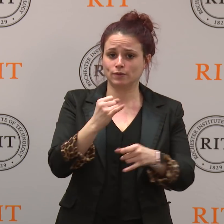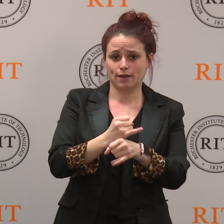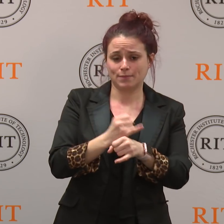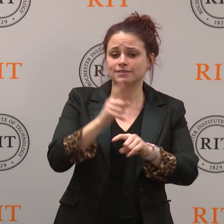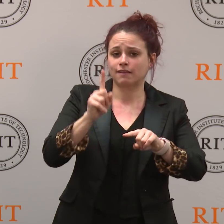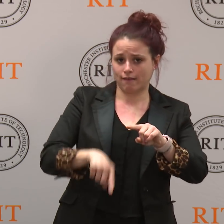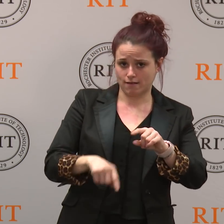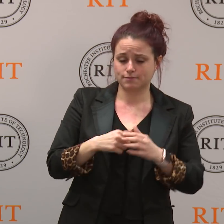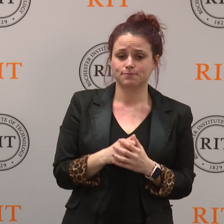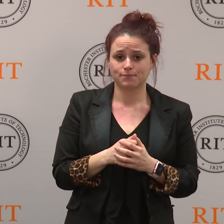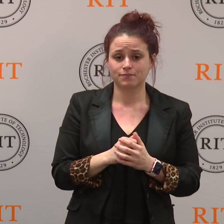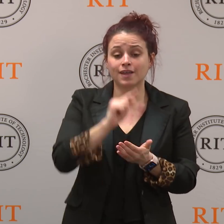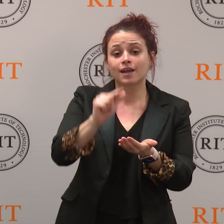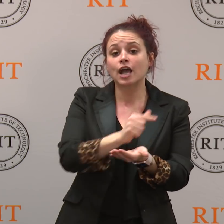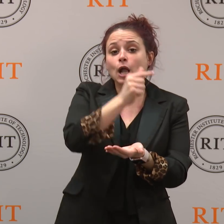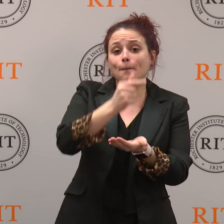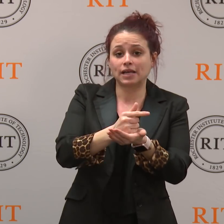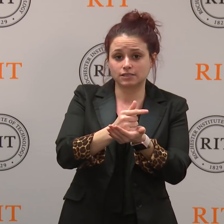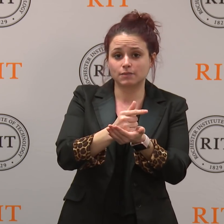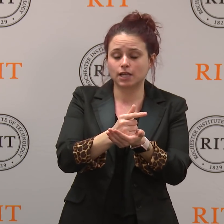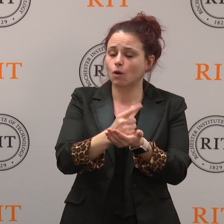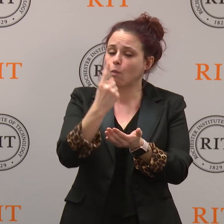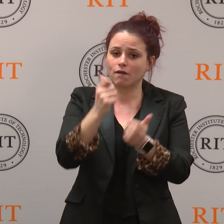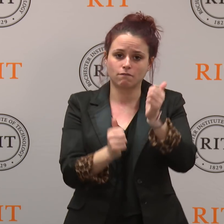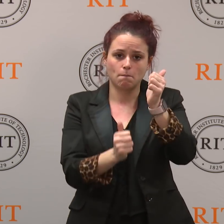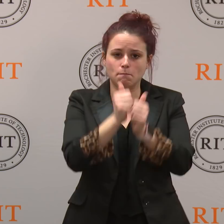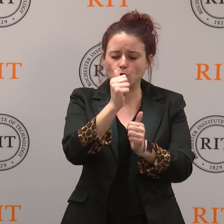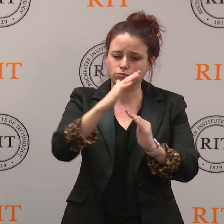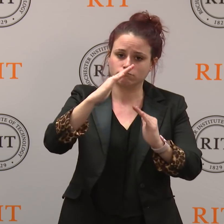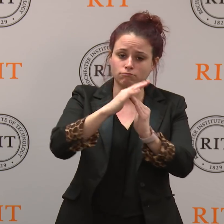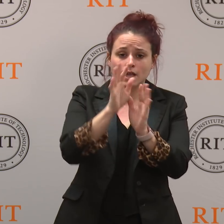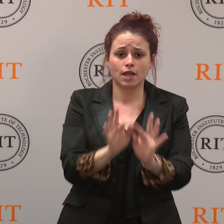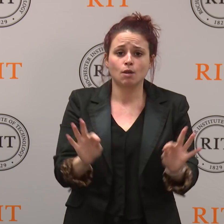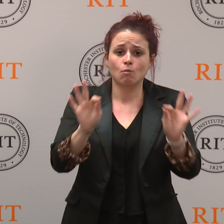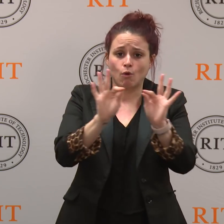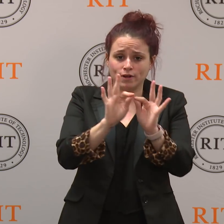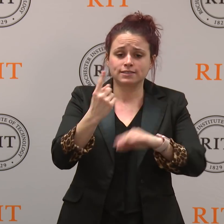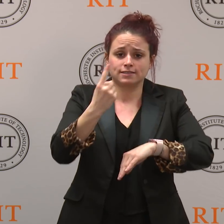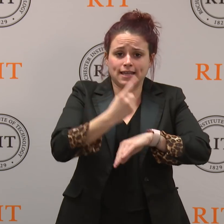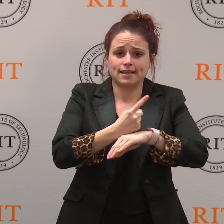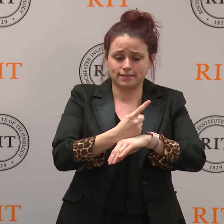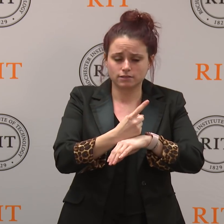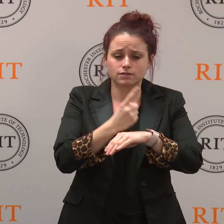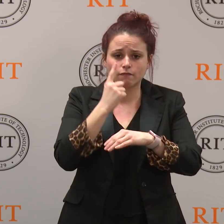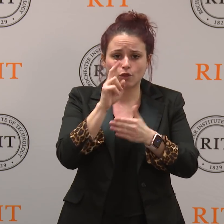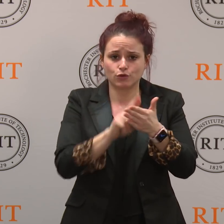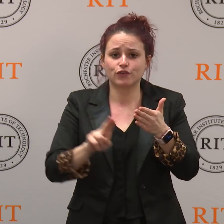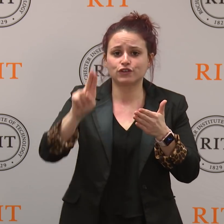Commencement is among the most important days in the life of the university and we understand